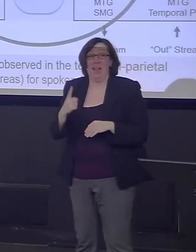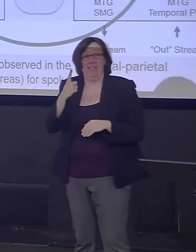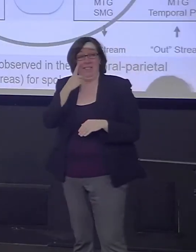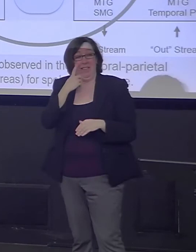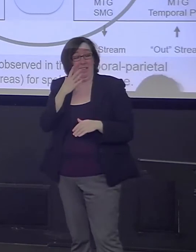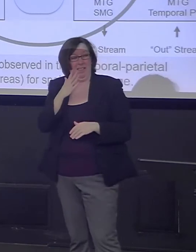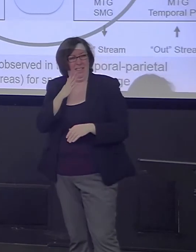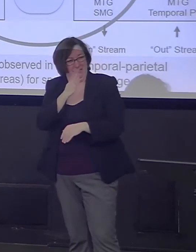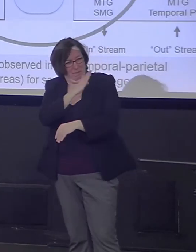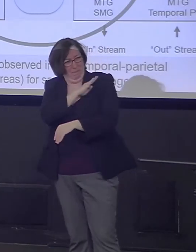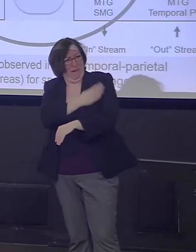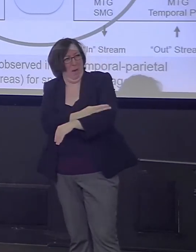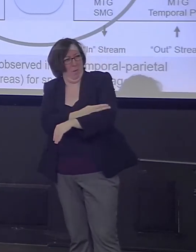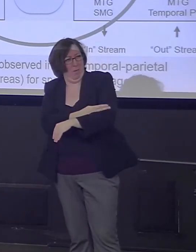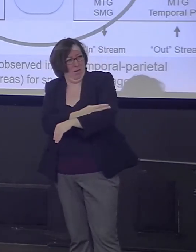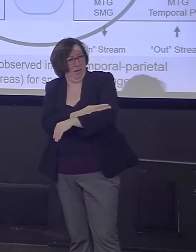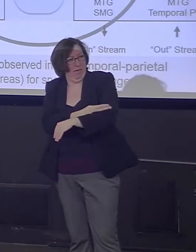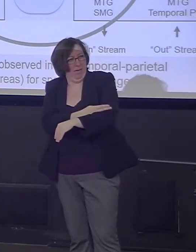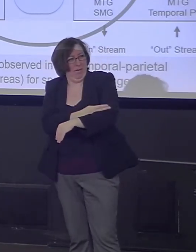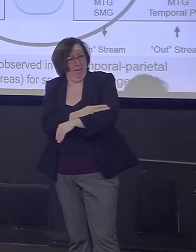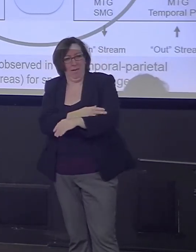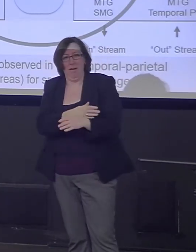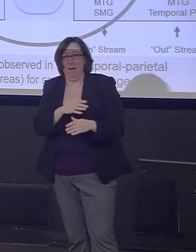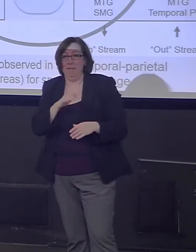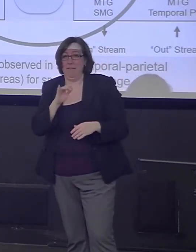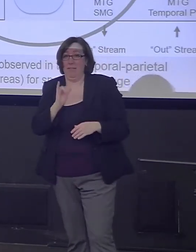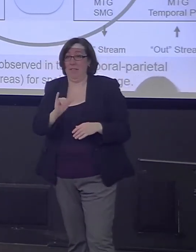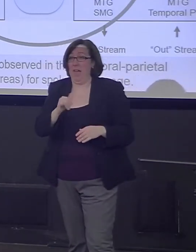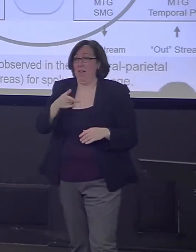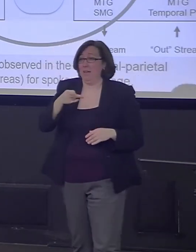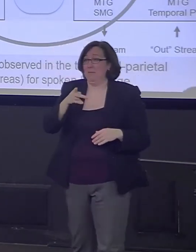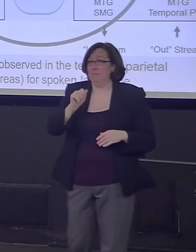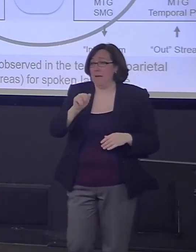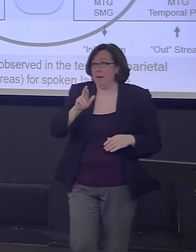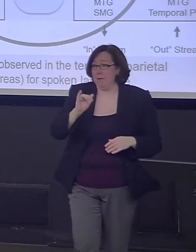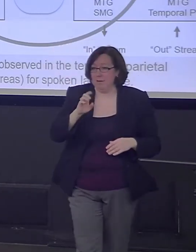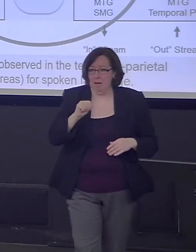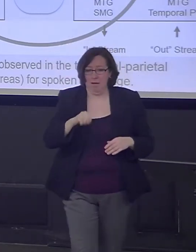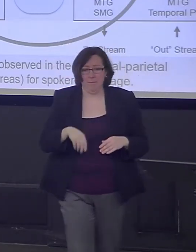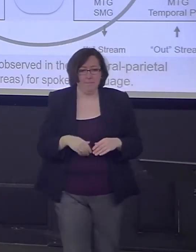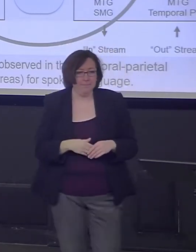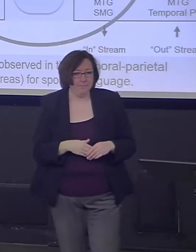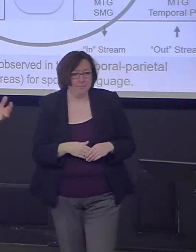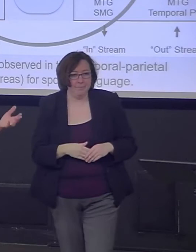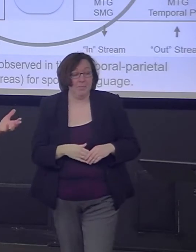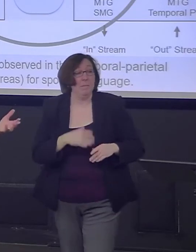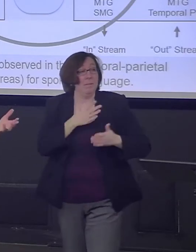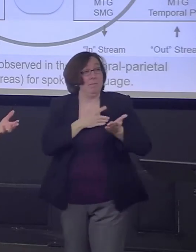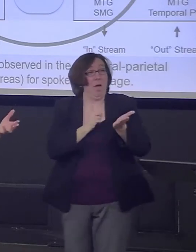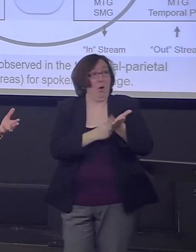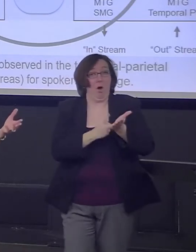of this paradigm is that, is my argument that I've got two people in both conditions